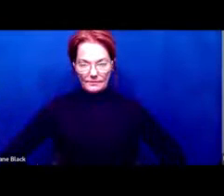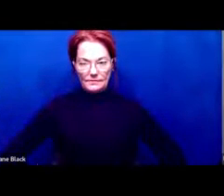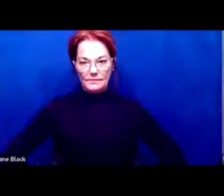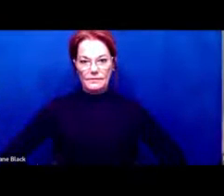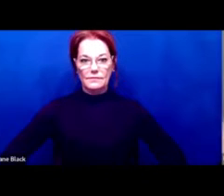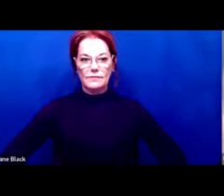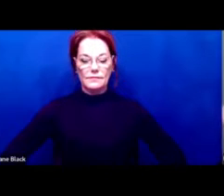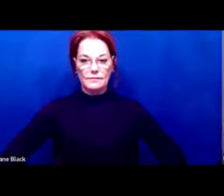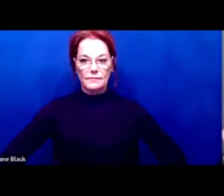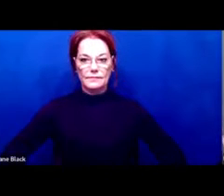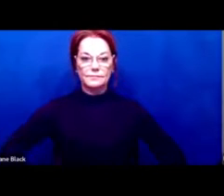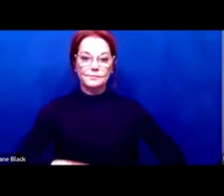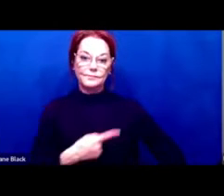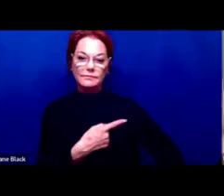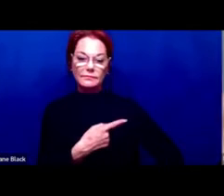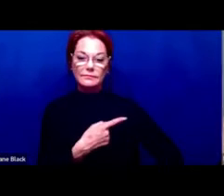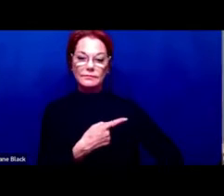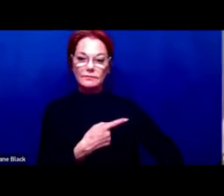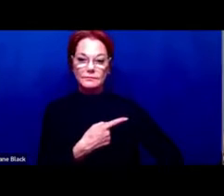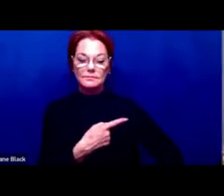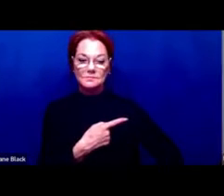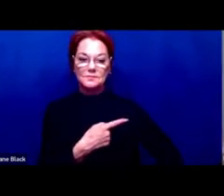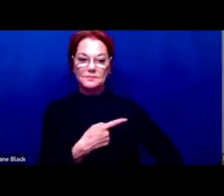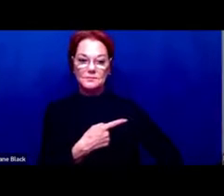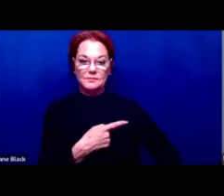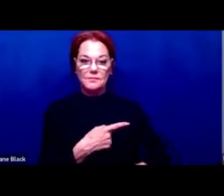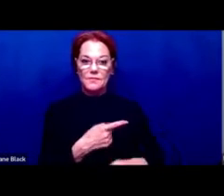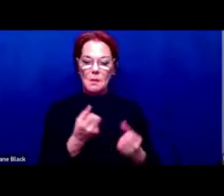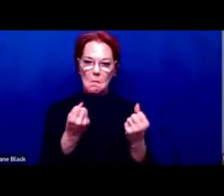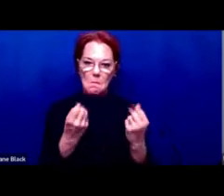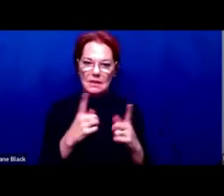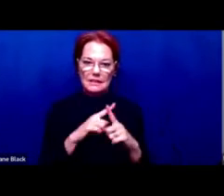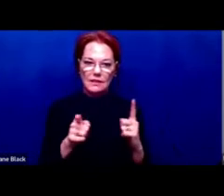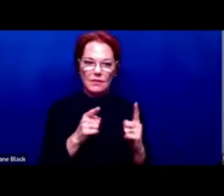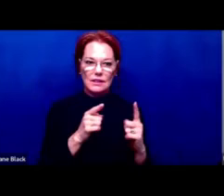here, as you can imagine, there's so many different points, you know, from emergency